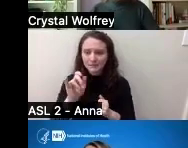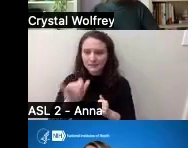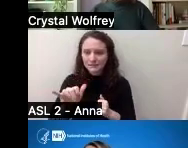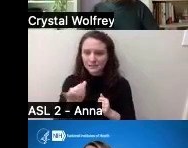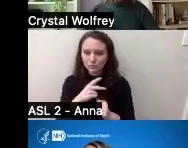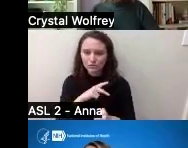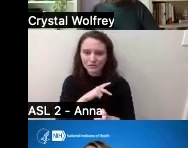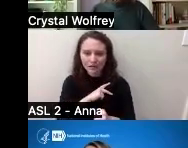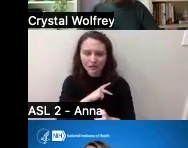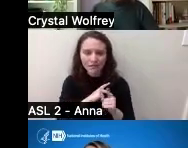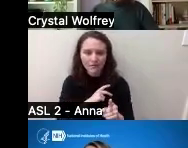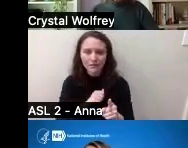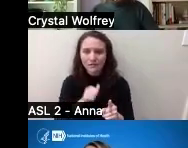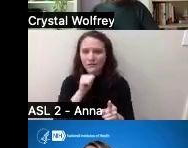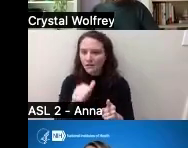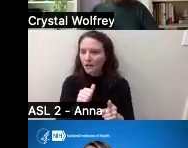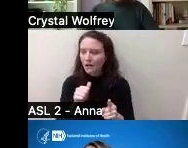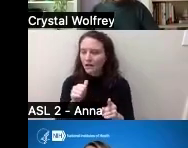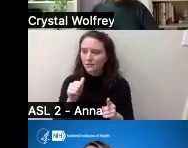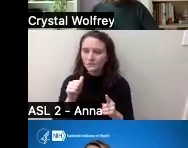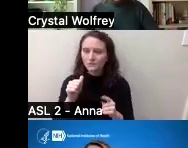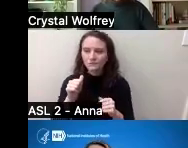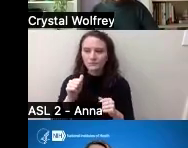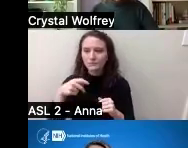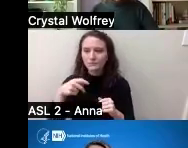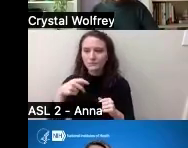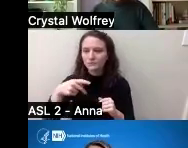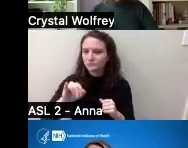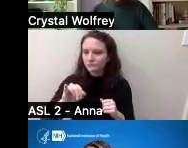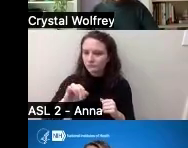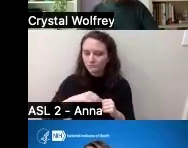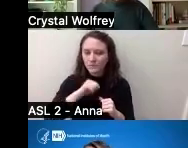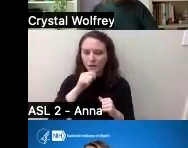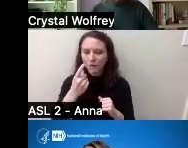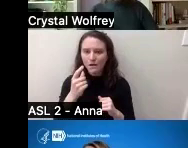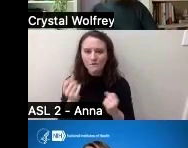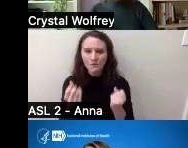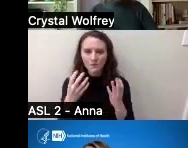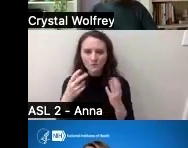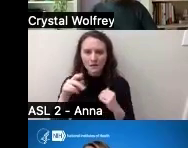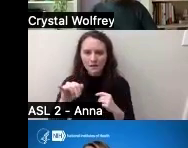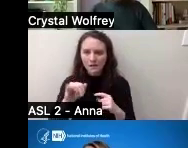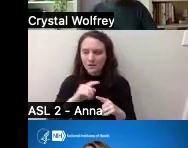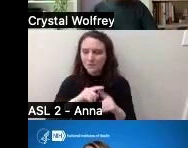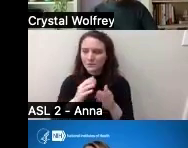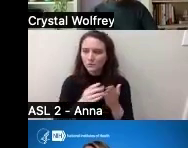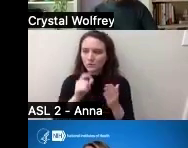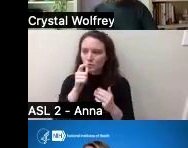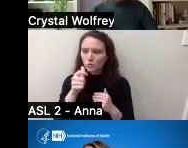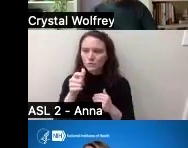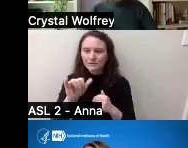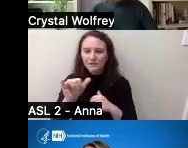not the principal investigator or one of the multiple PIs, but somebody like a consultant or somebody like that